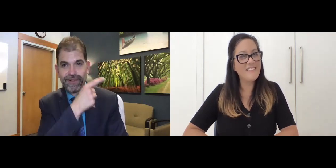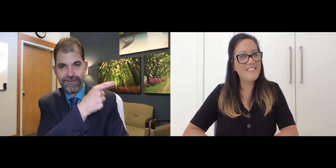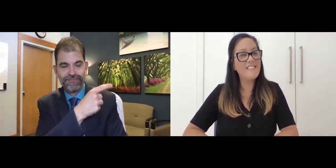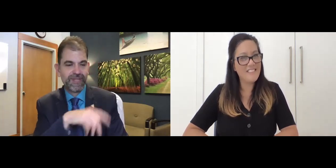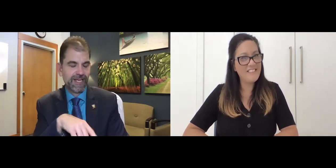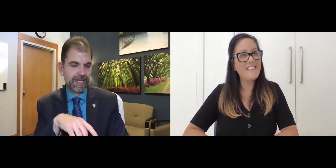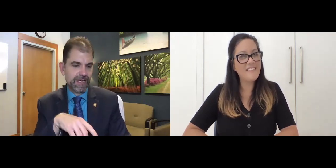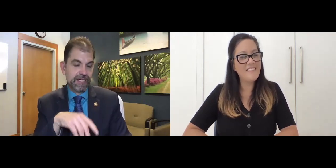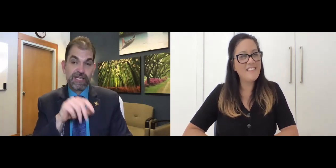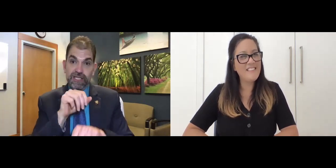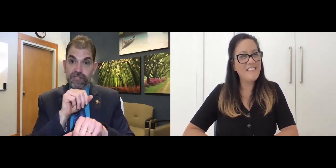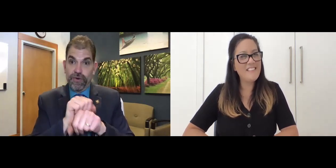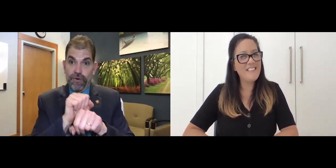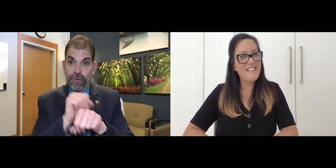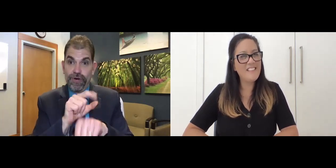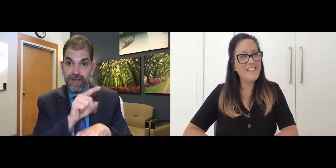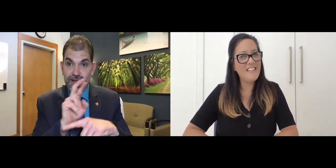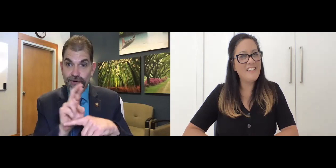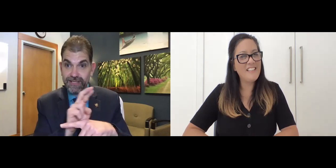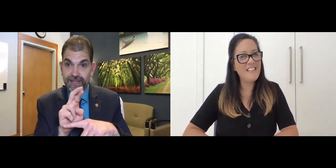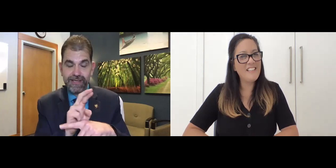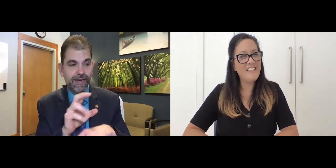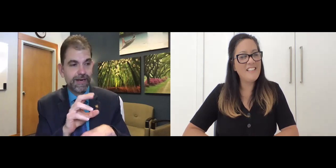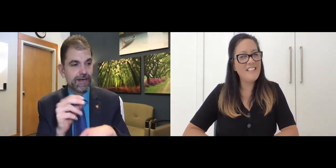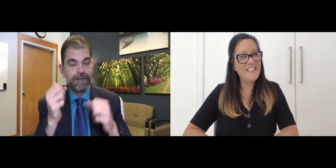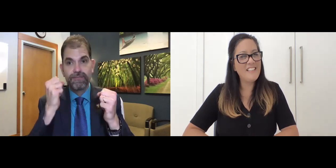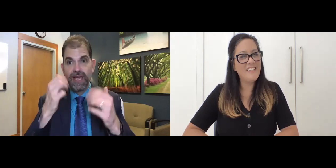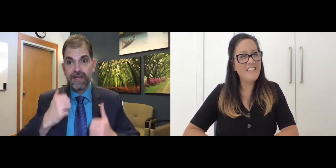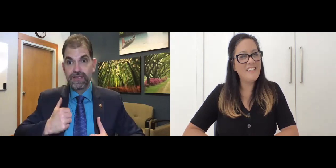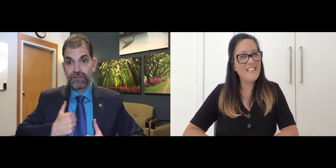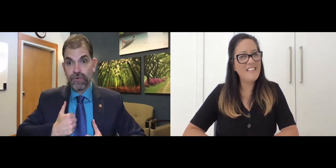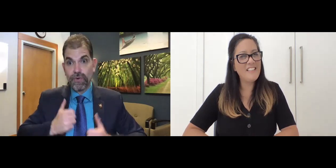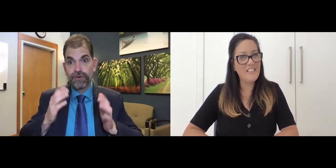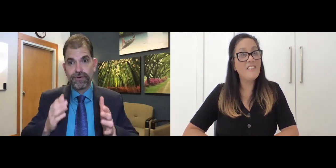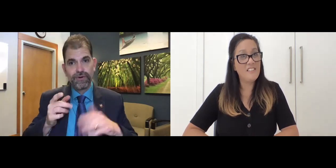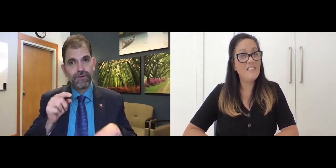and that was a veterans hospital. I started working my residency there